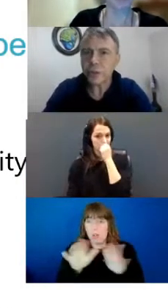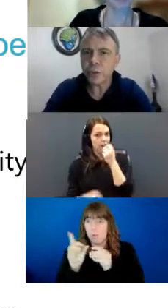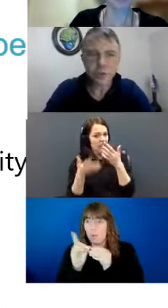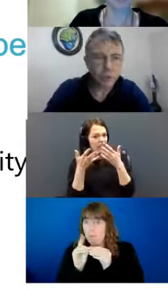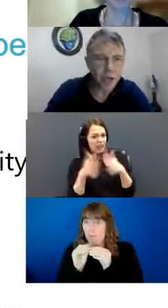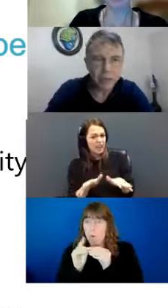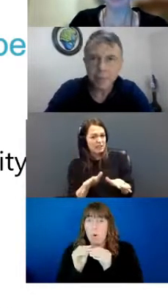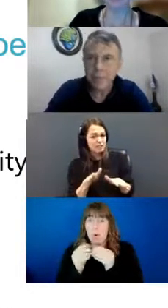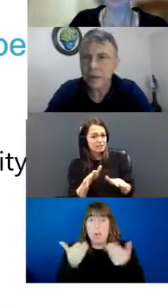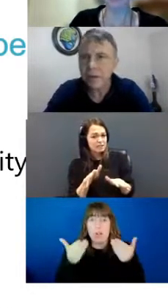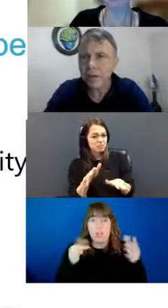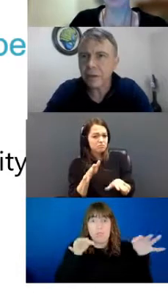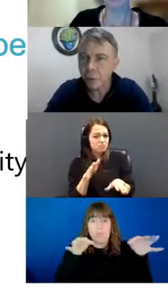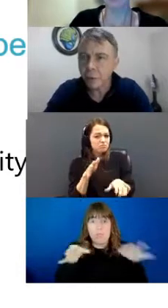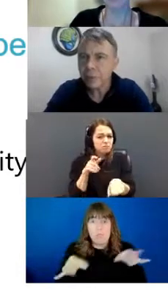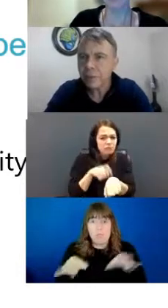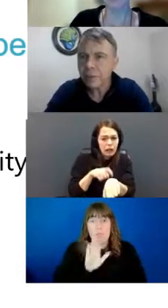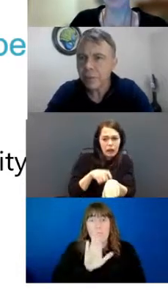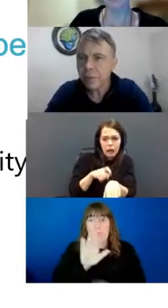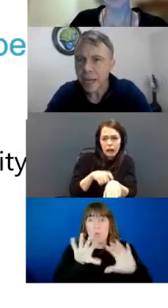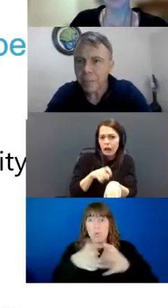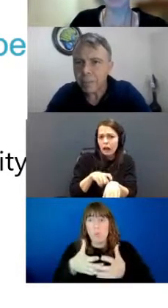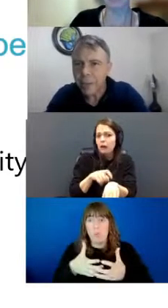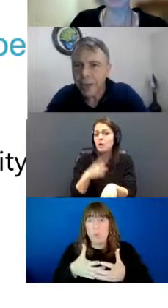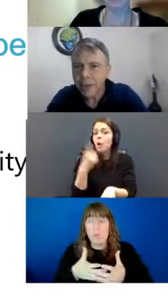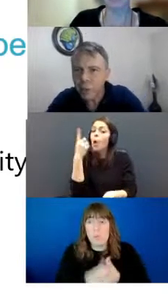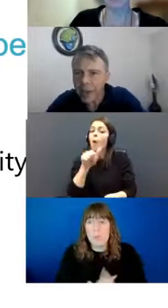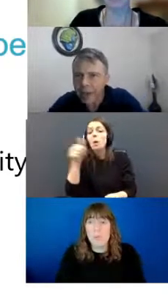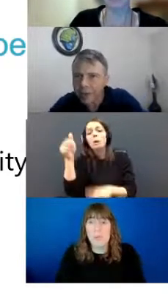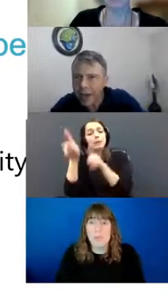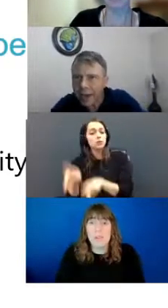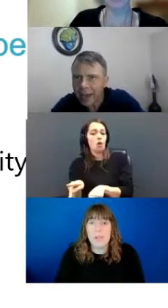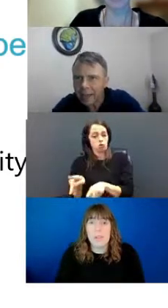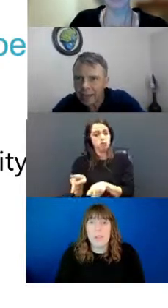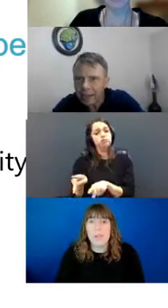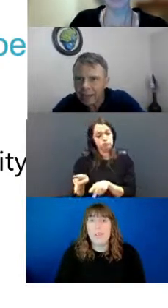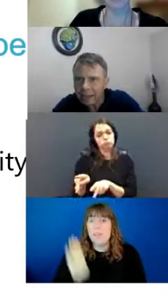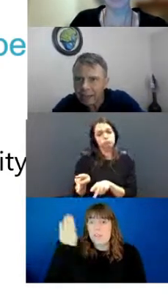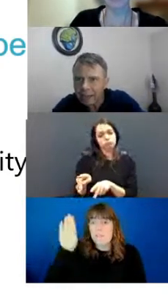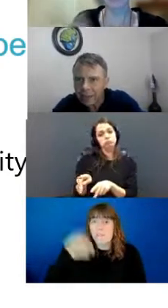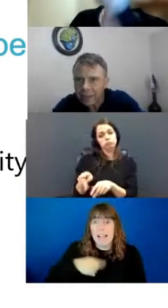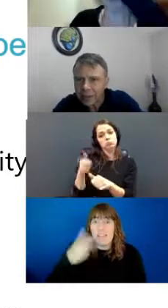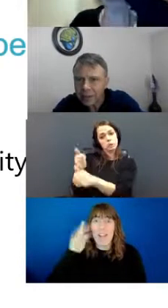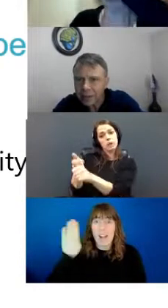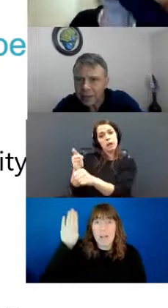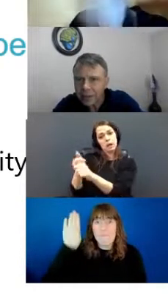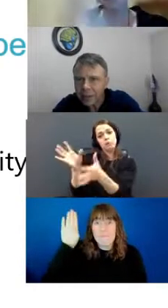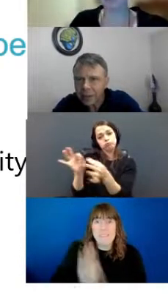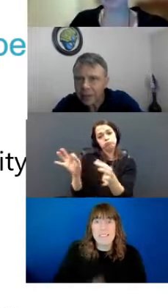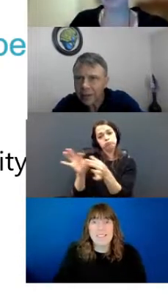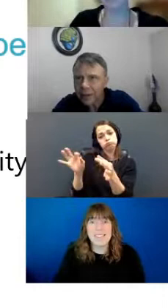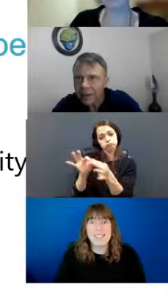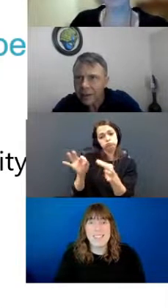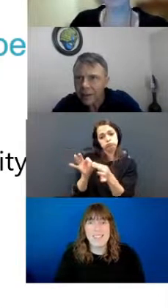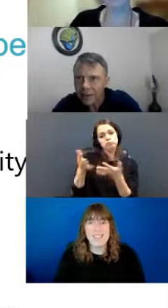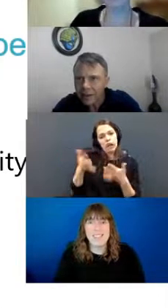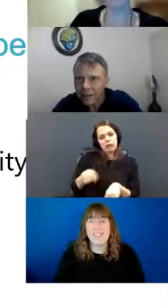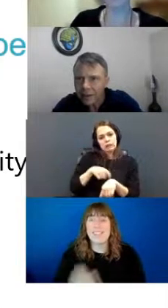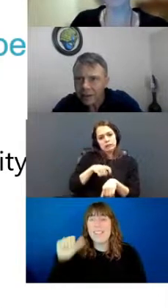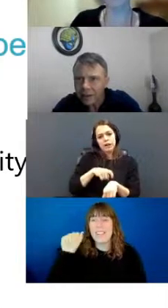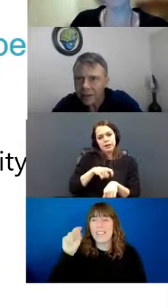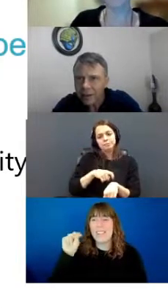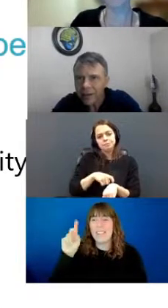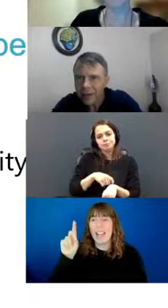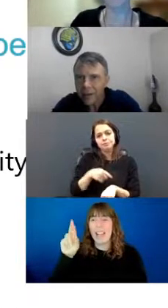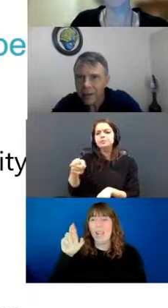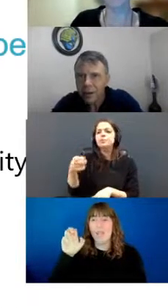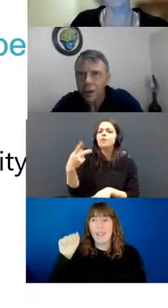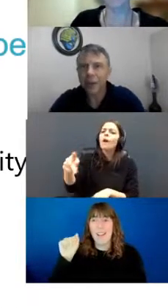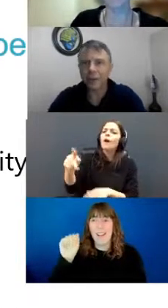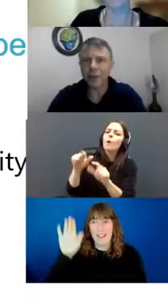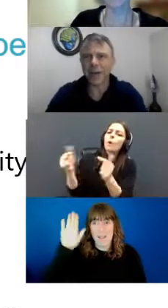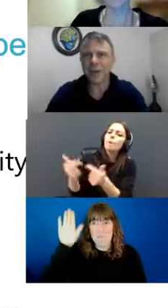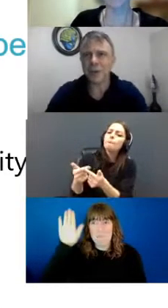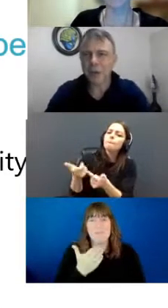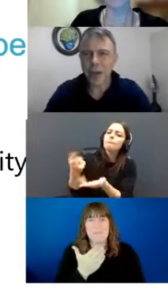describe their group um do i have a hand anybody and or yours end up oh here andrea go ahead